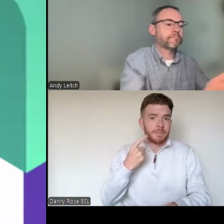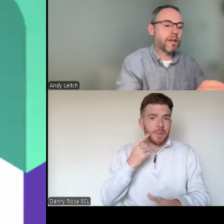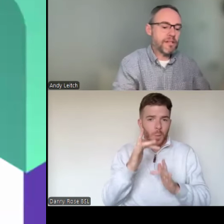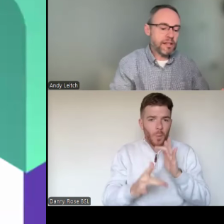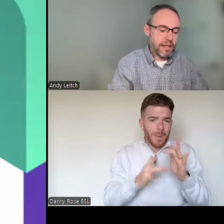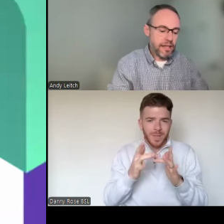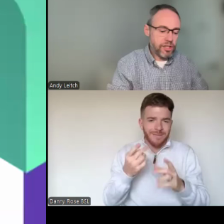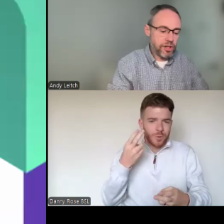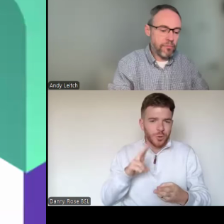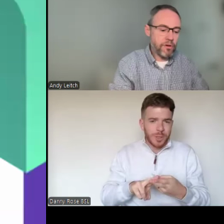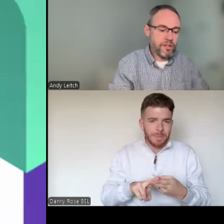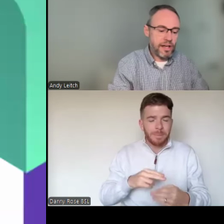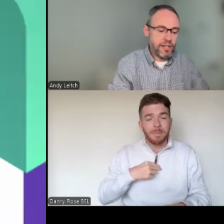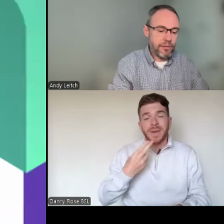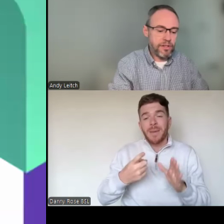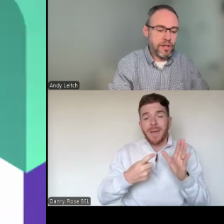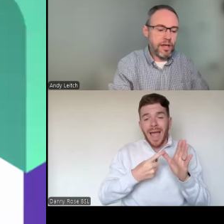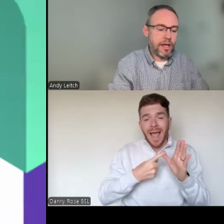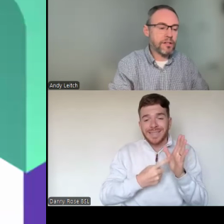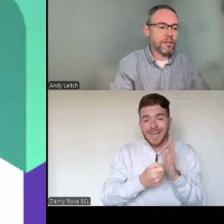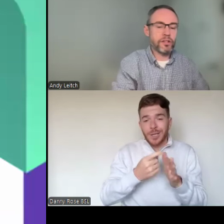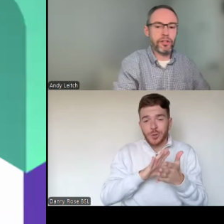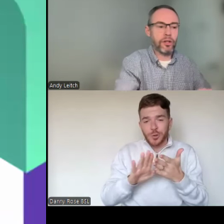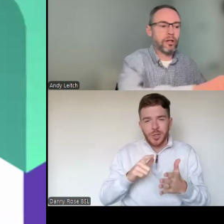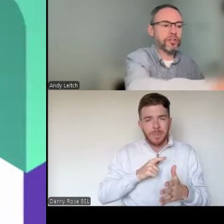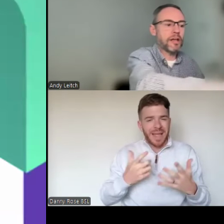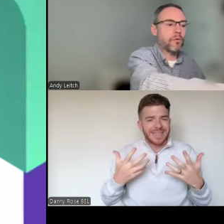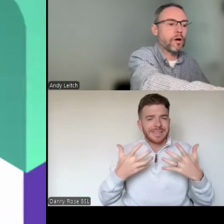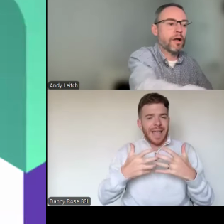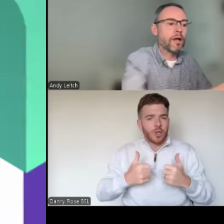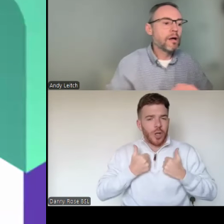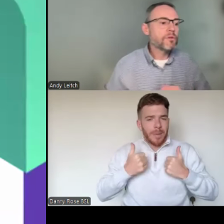My name is Andy Leitch. I'm one of the tech champions here at the Digital Culture Network.